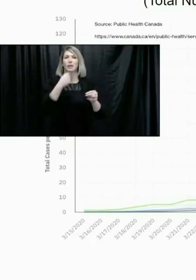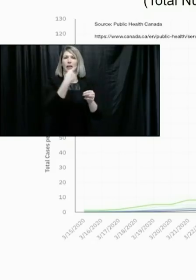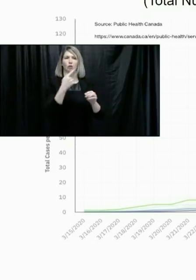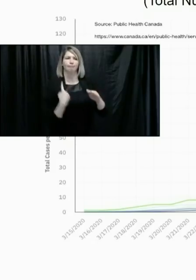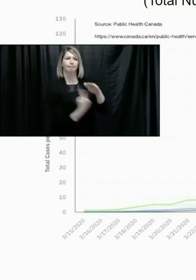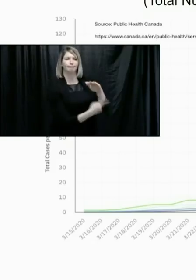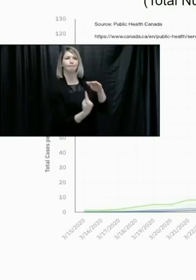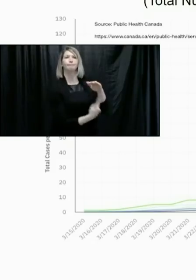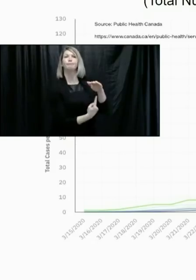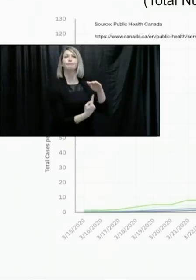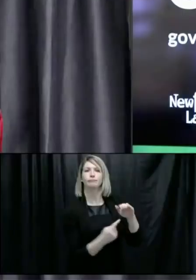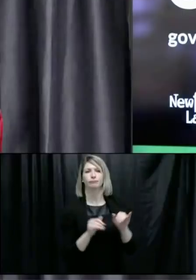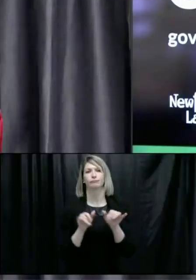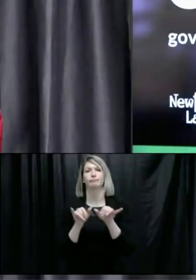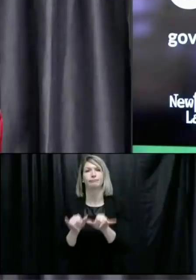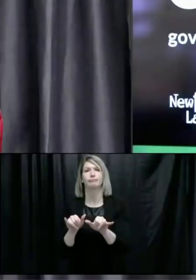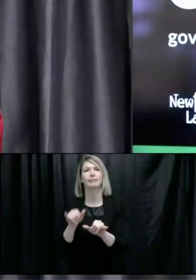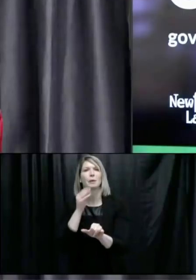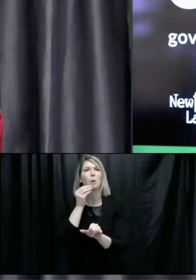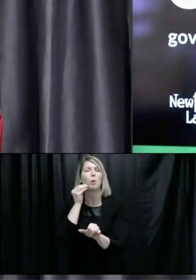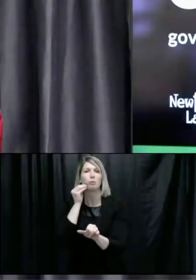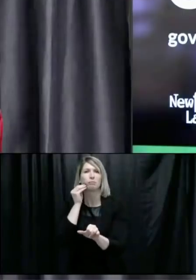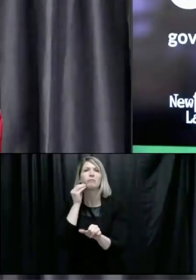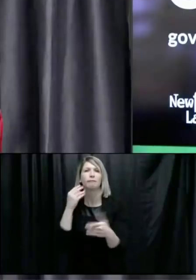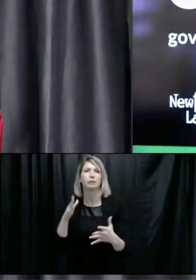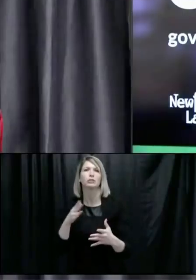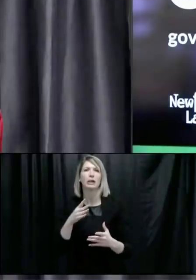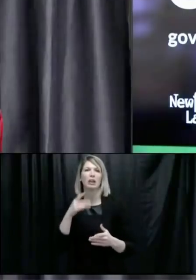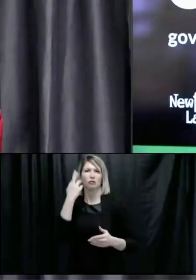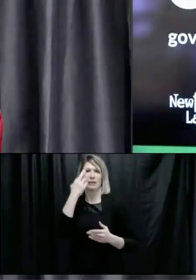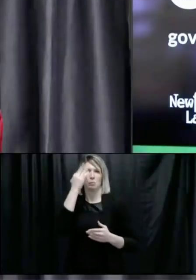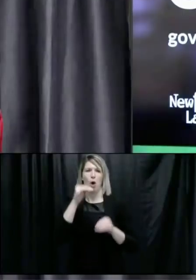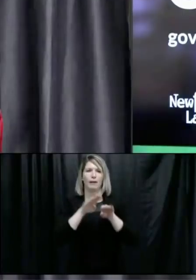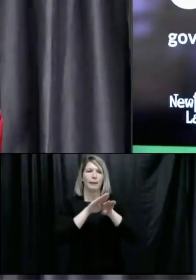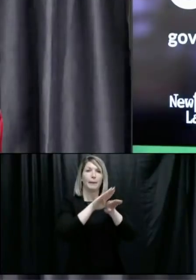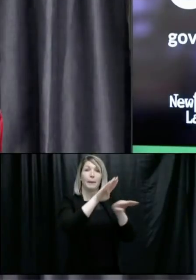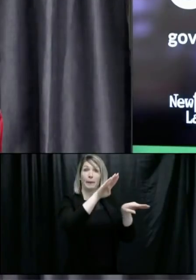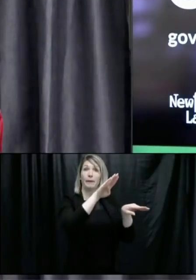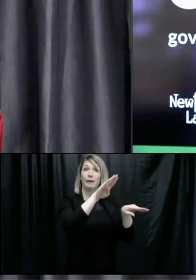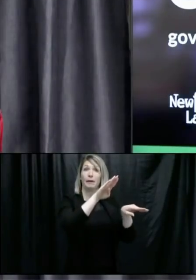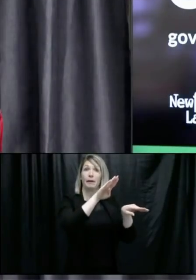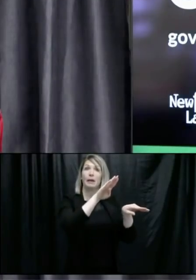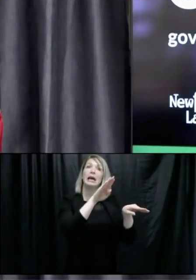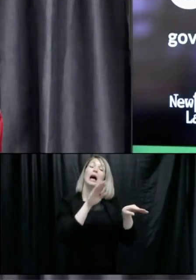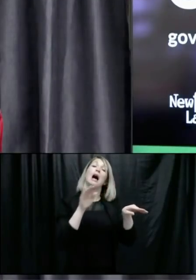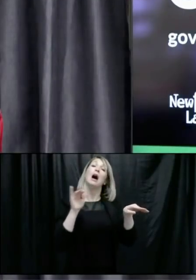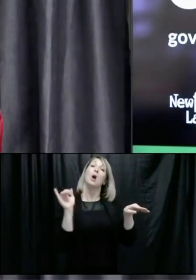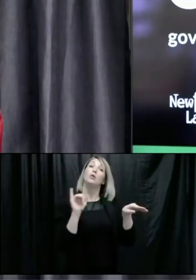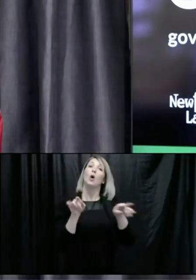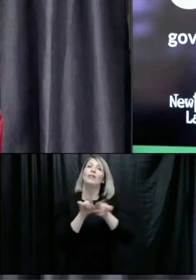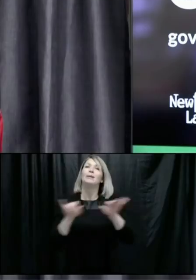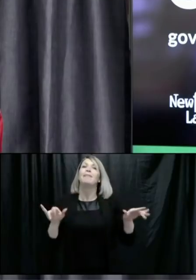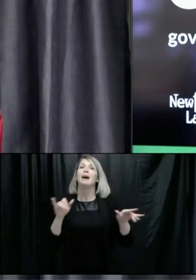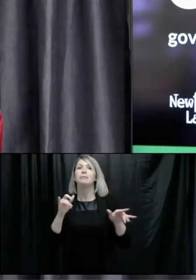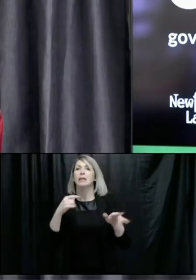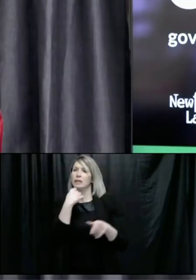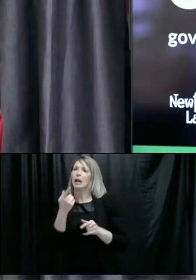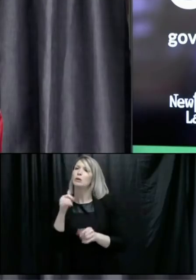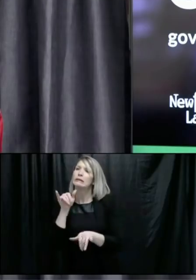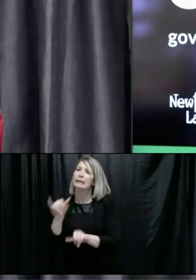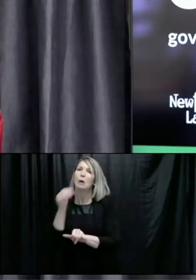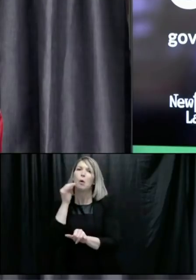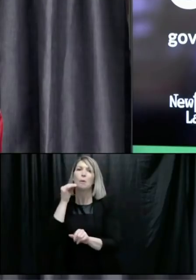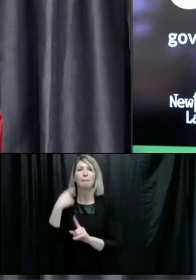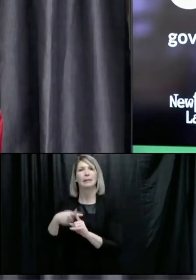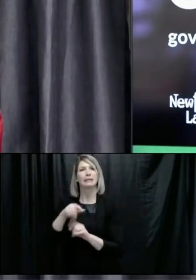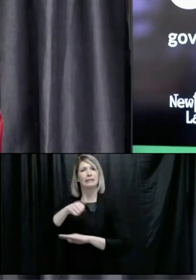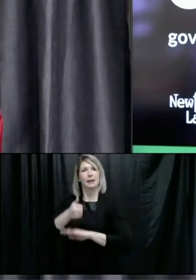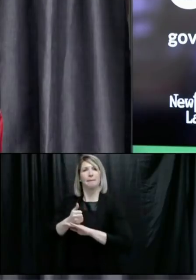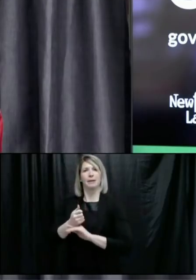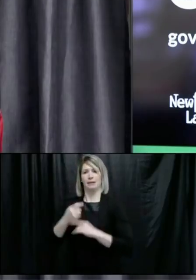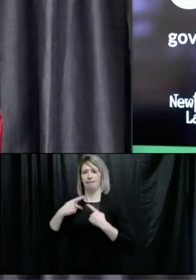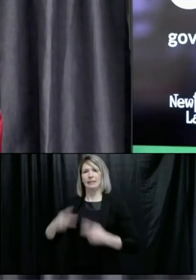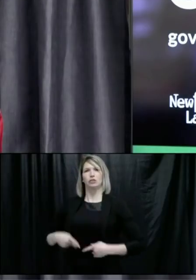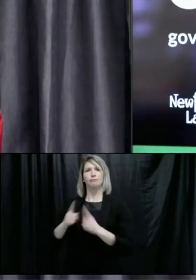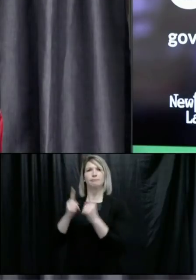IDENTIFY THE CASE AND THEY DID